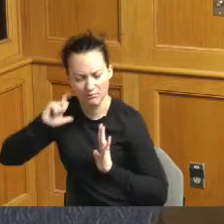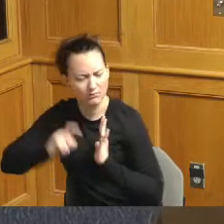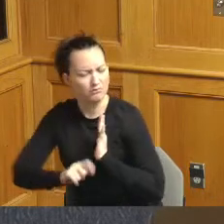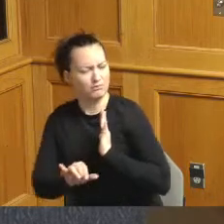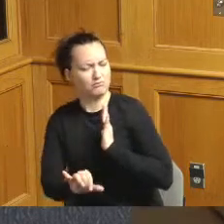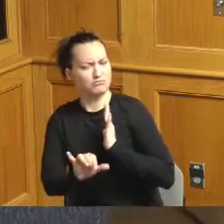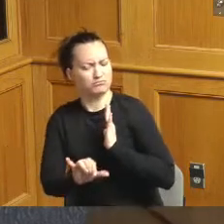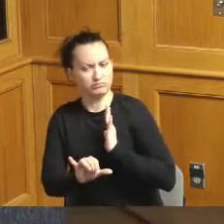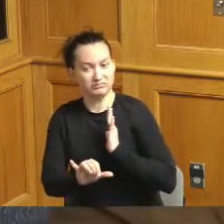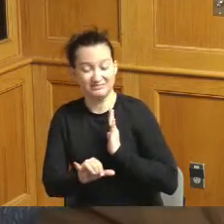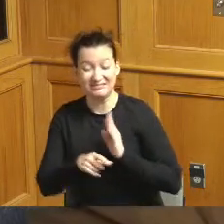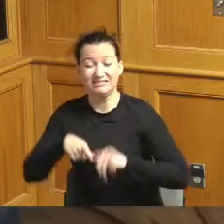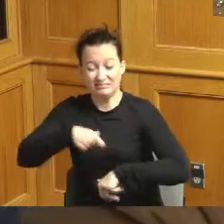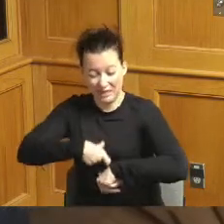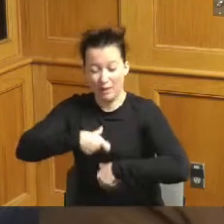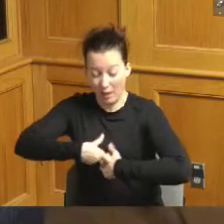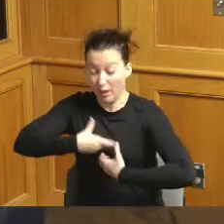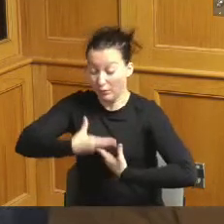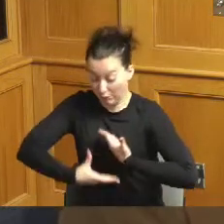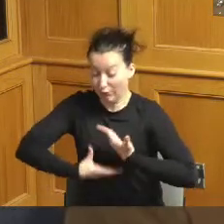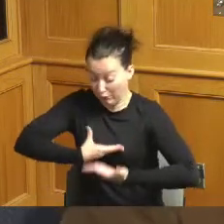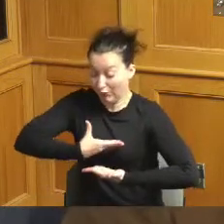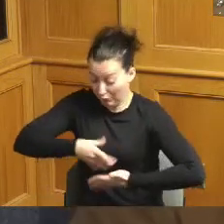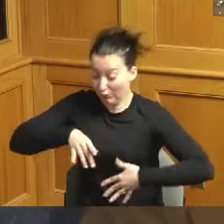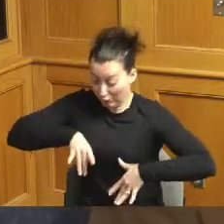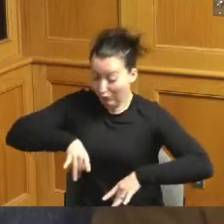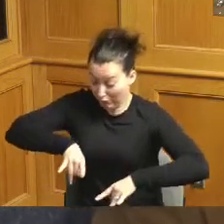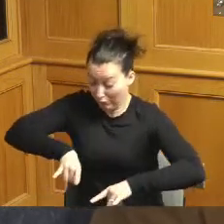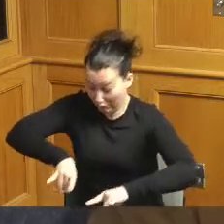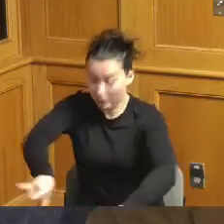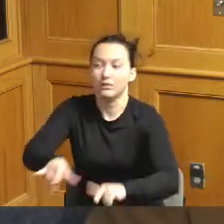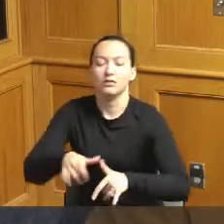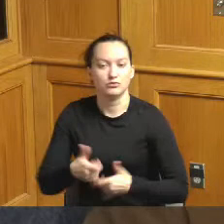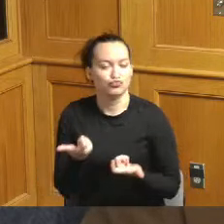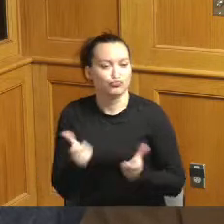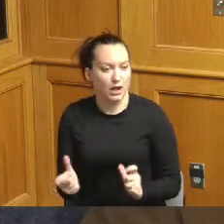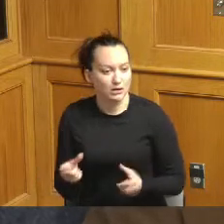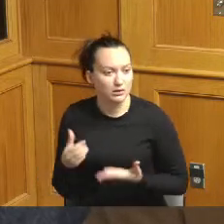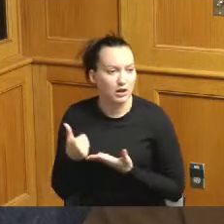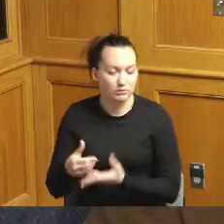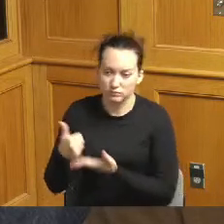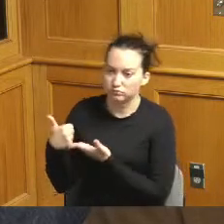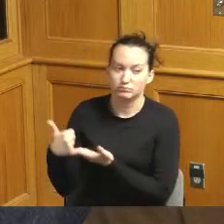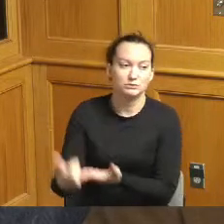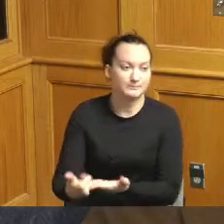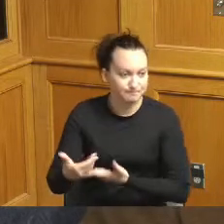that takes a little bit of doing and so we're there to try to help assist in that transition